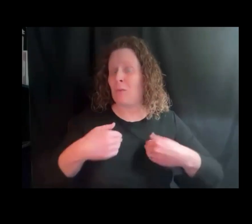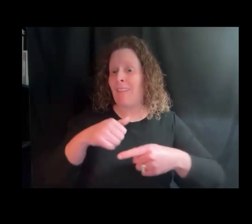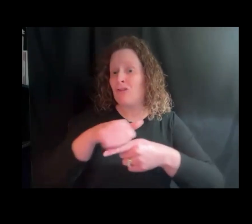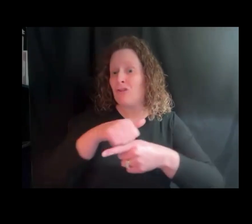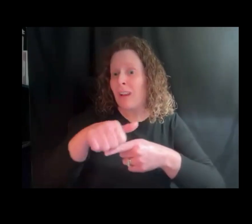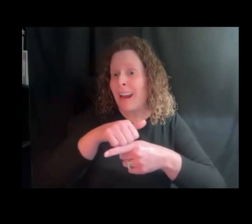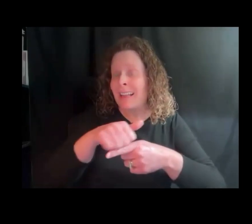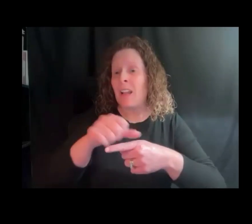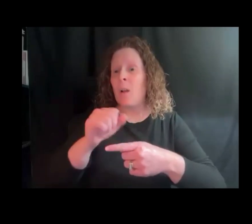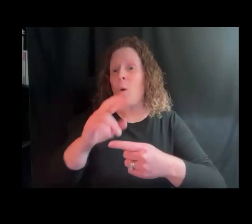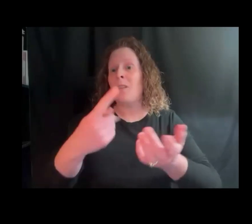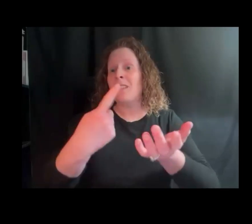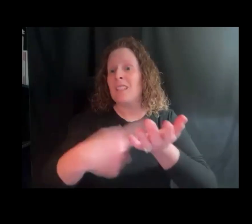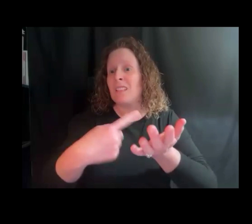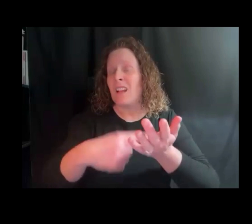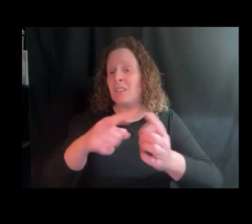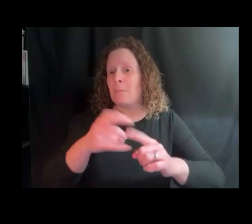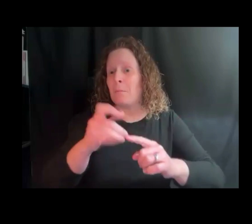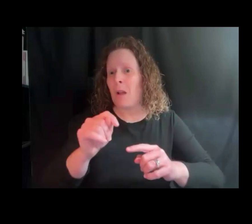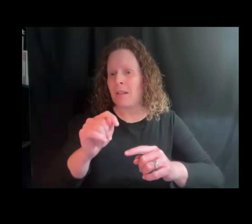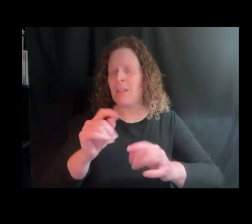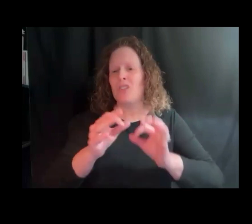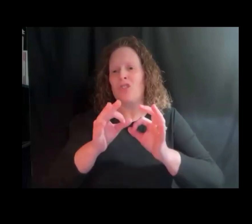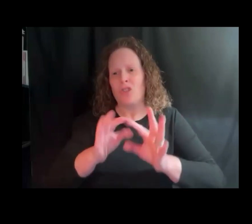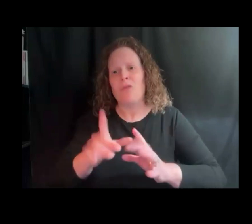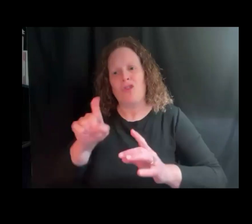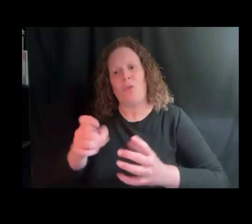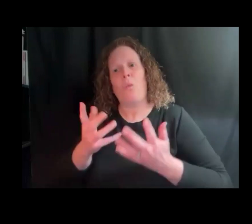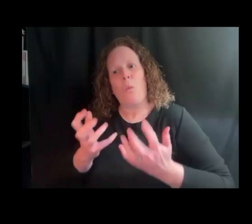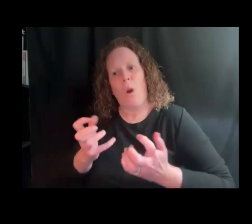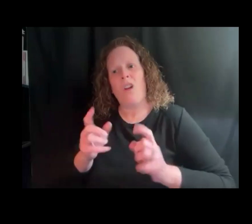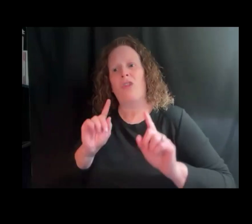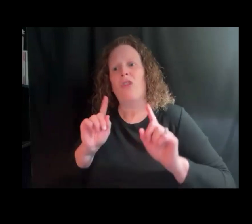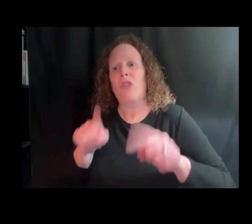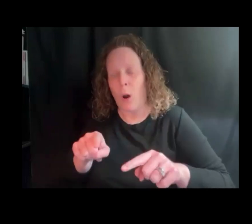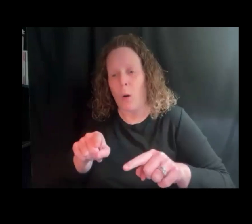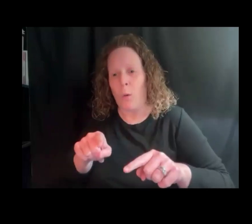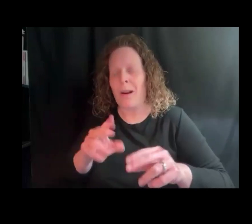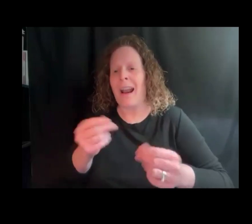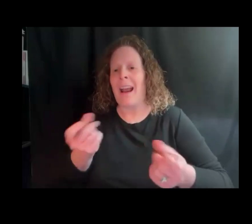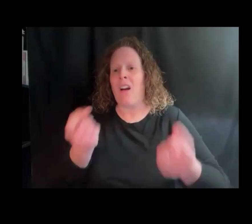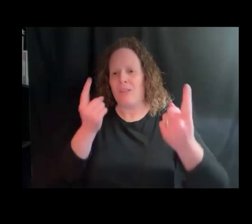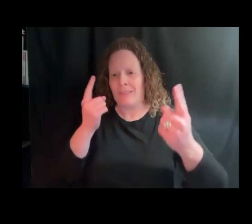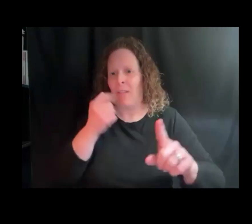of Education happens to have a training or if they're gonna be talking about that interpreters really